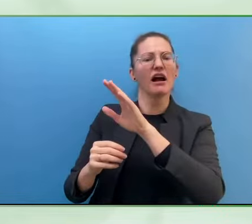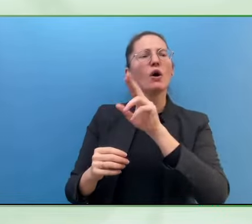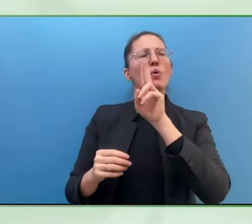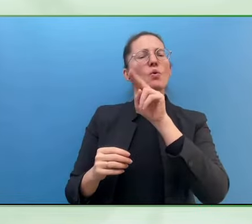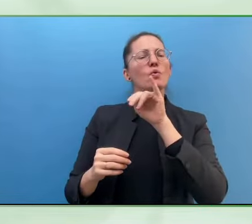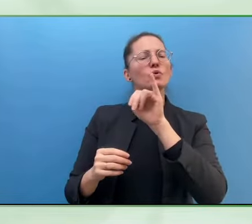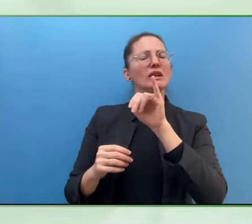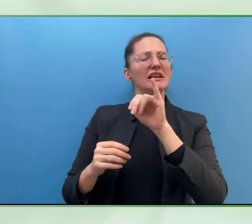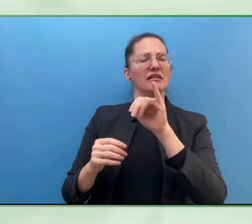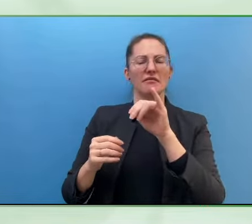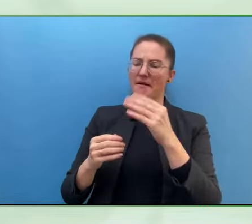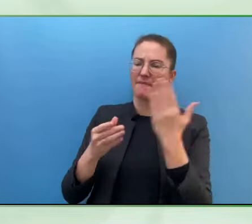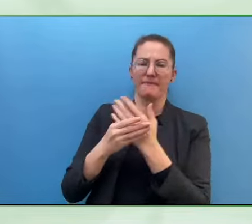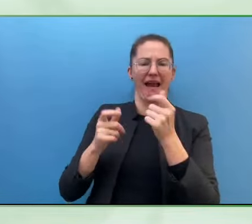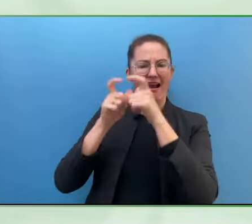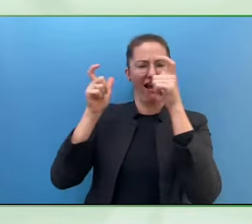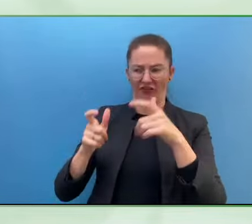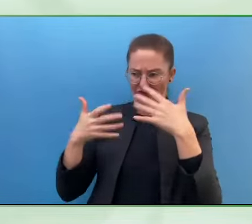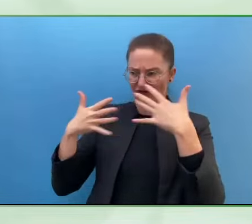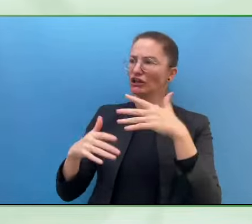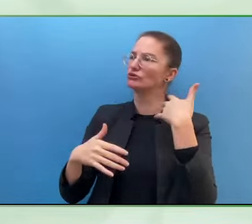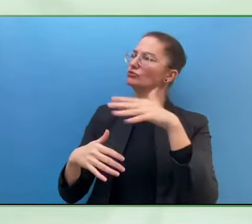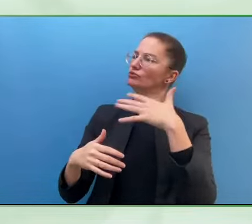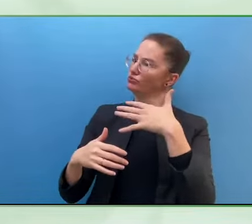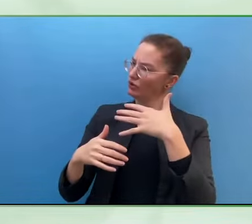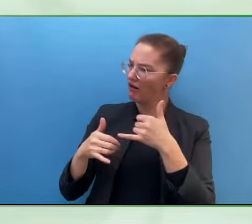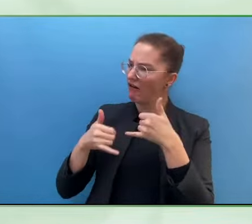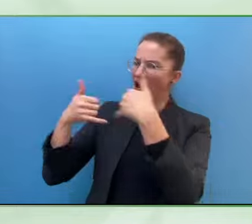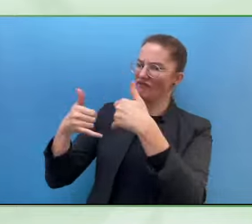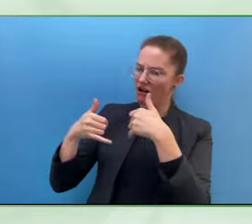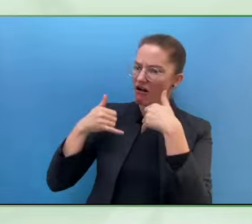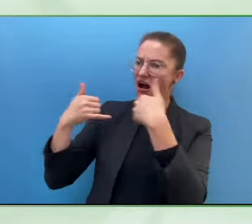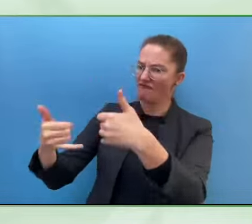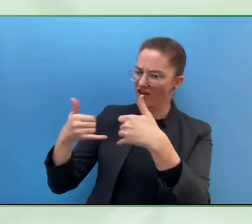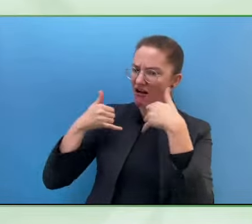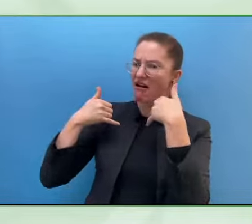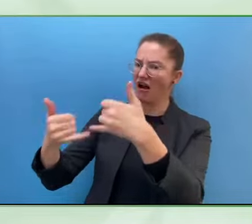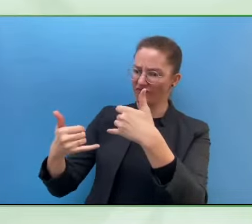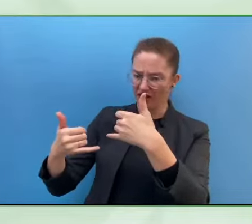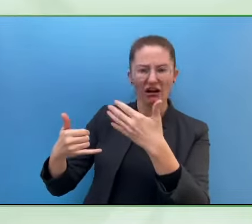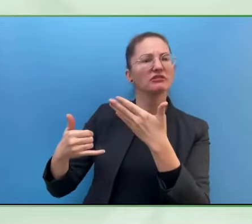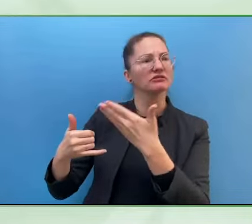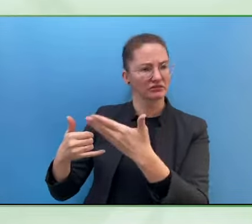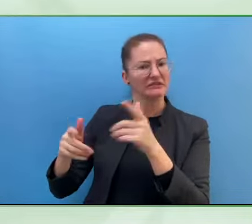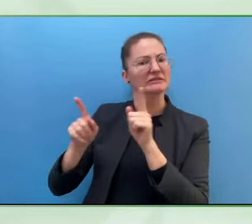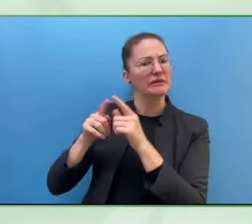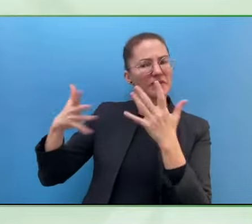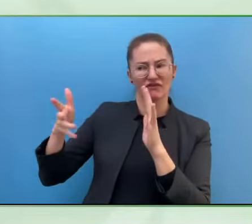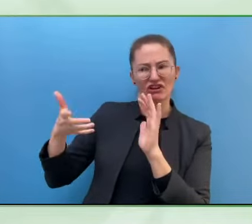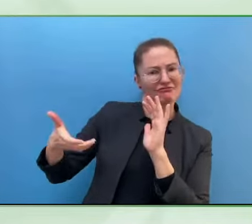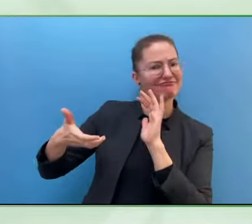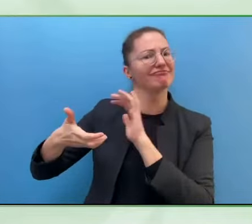Can you describe some of the accessibility measures you have? Basically, all of our branches are barrier-free.